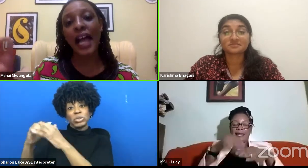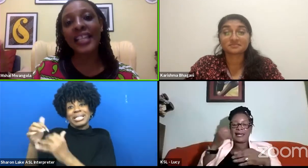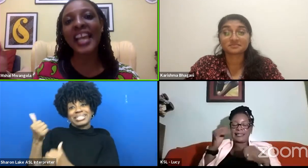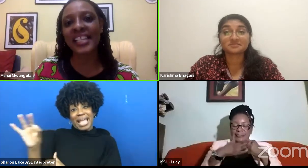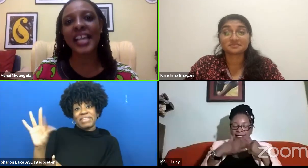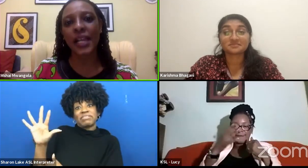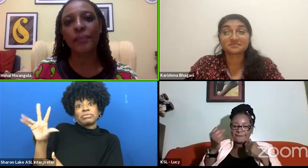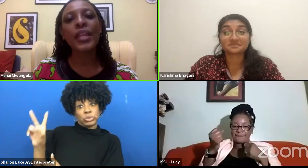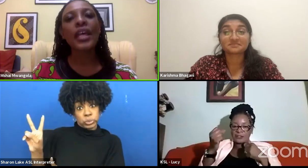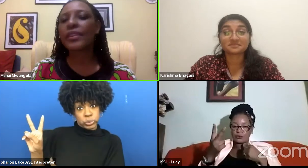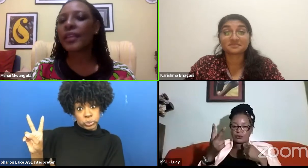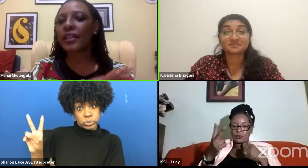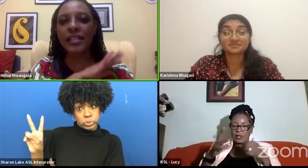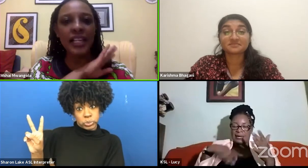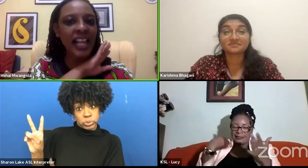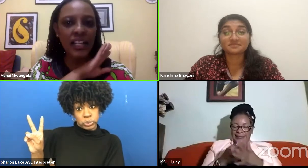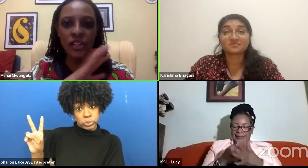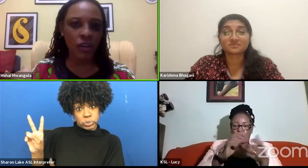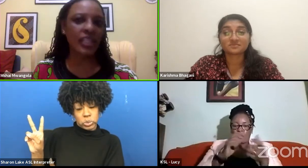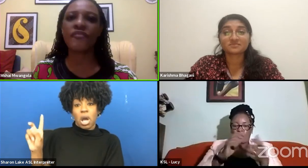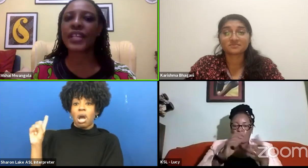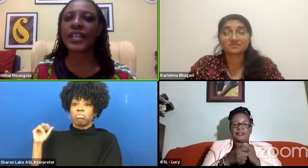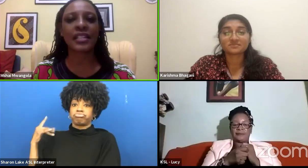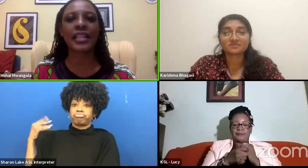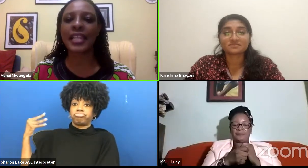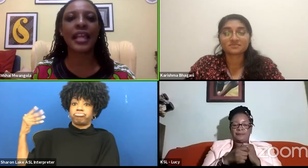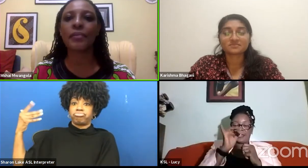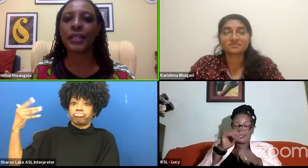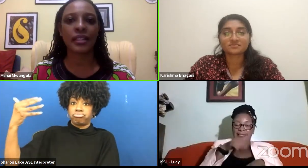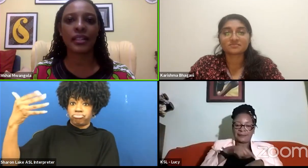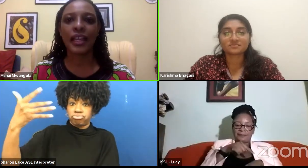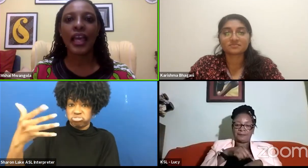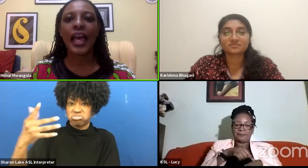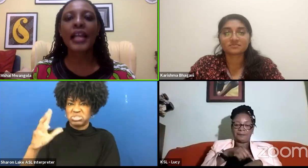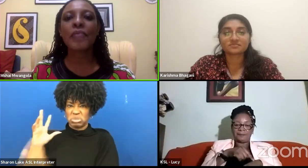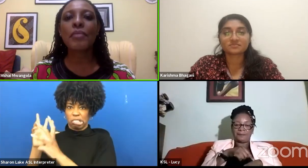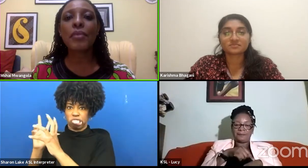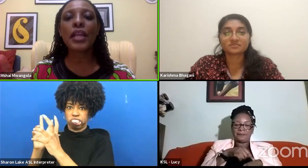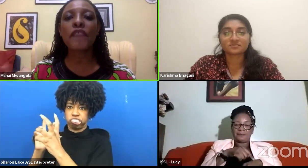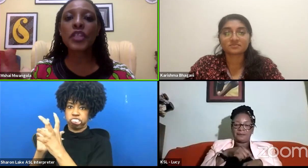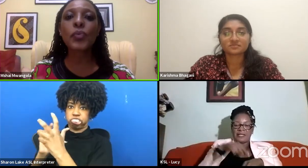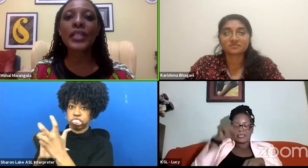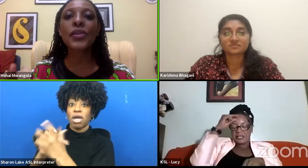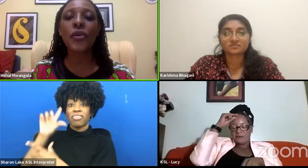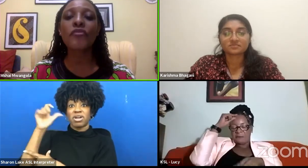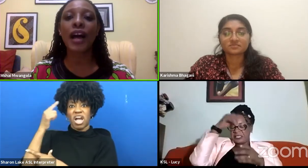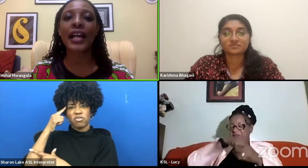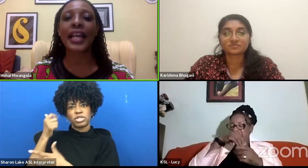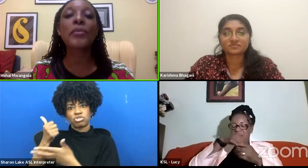at that time, the state had not invested in that building. And I remember when I first went over,